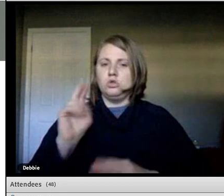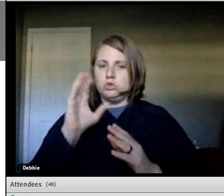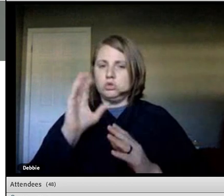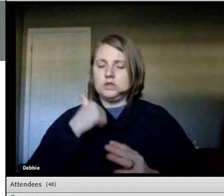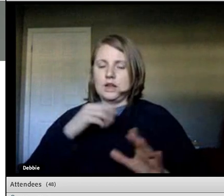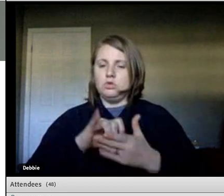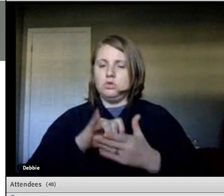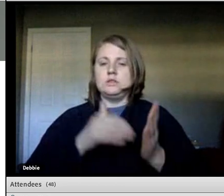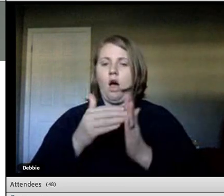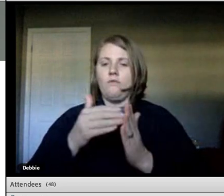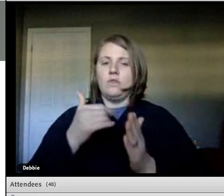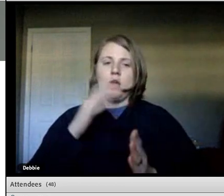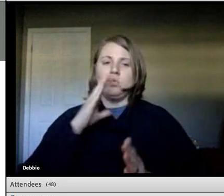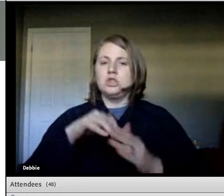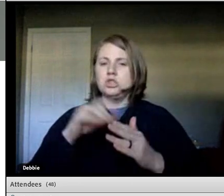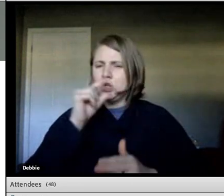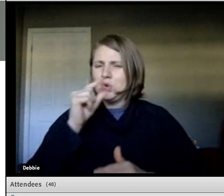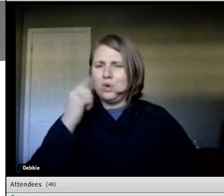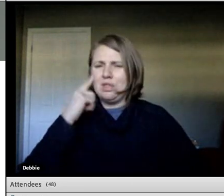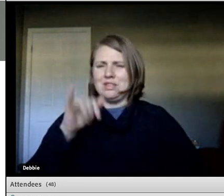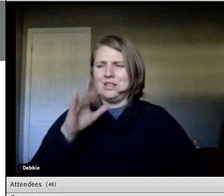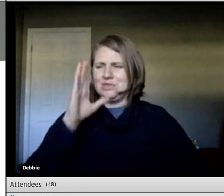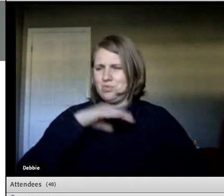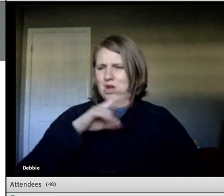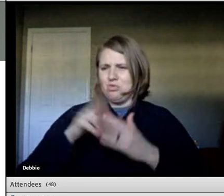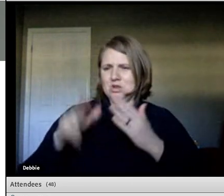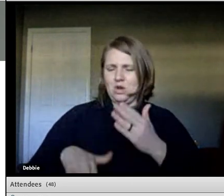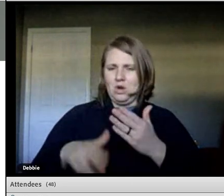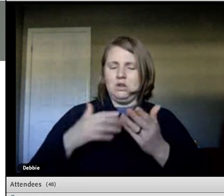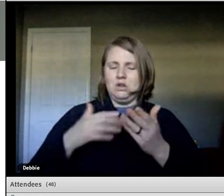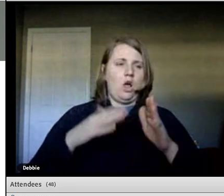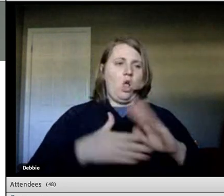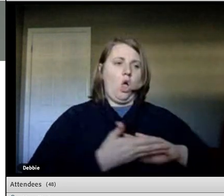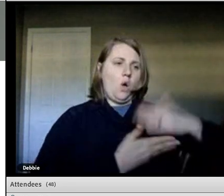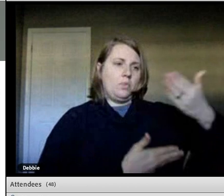"That's kind of a weird result," and I will open up Duck Duck Go and do another search and compare the results